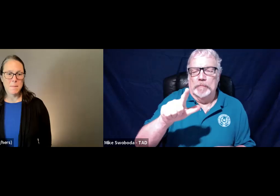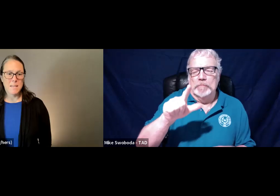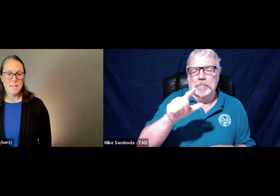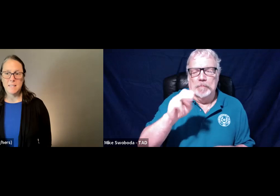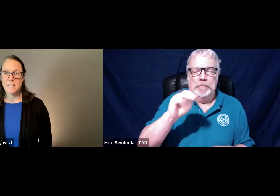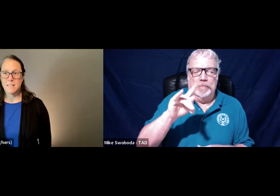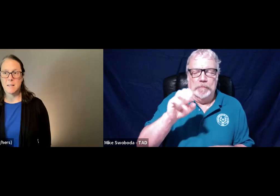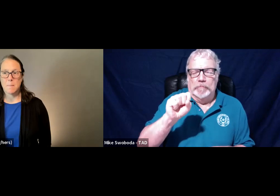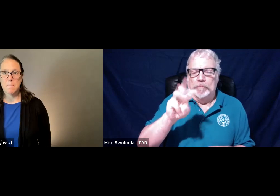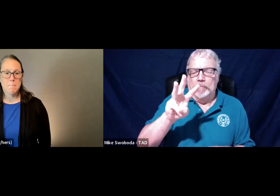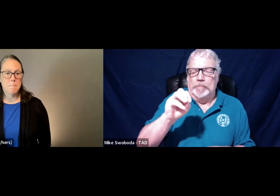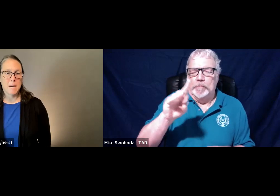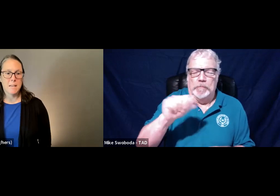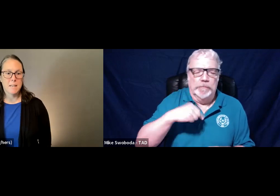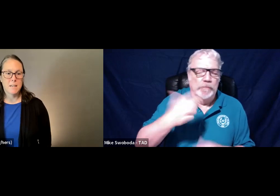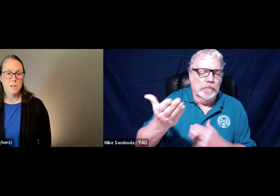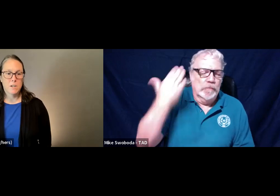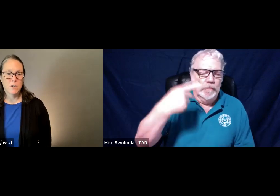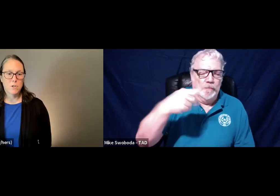Hello, thank you, Howard, thank you. I appreciate